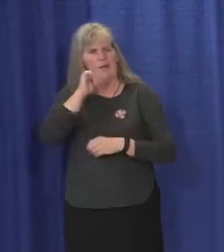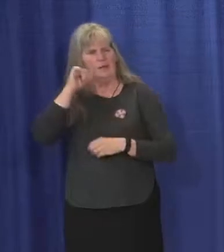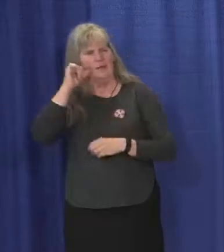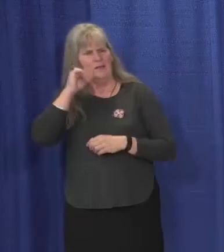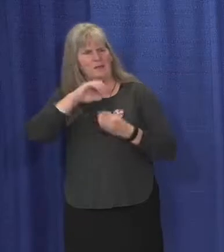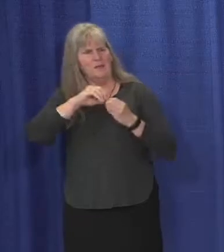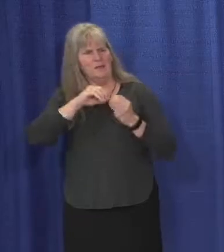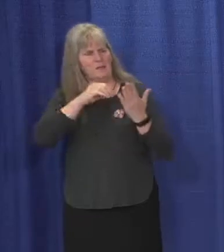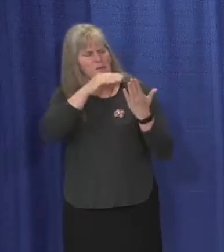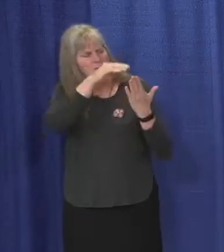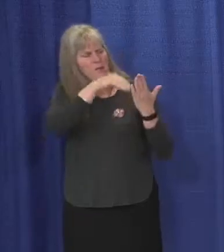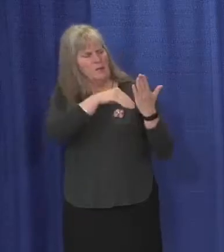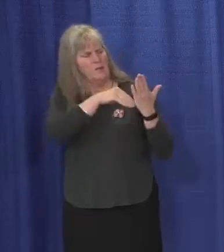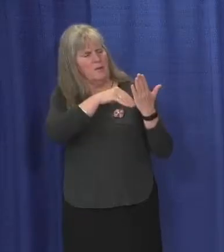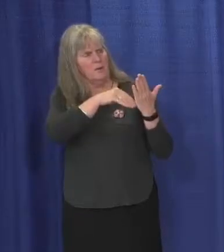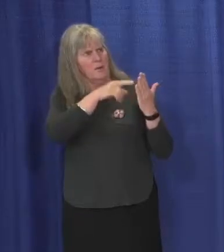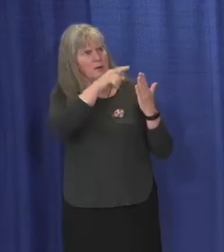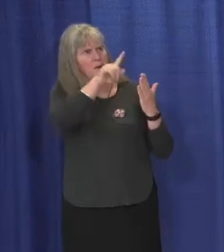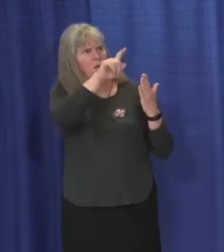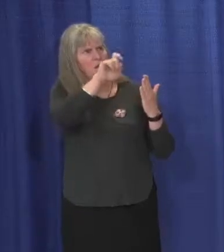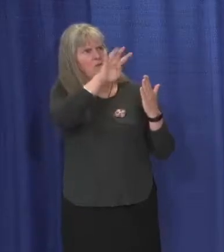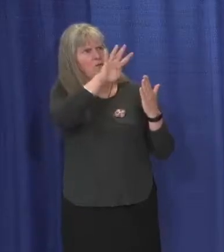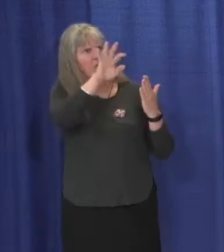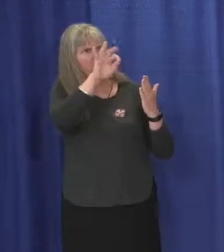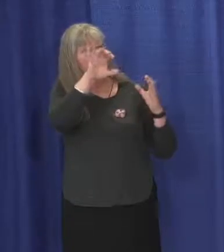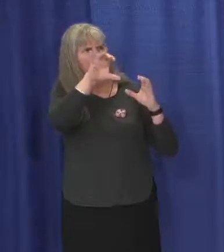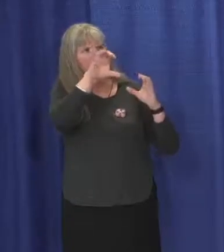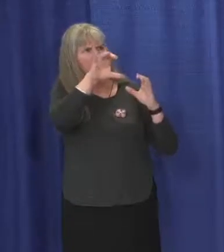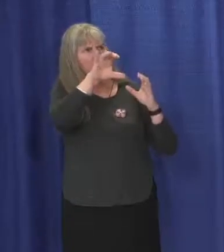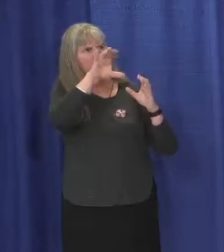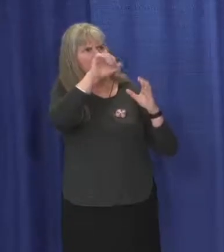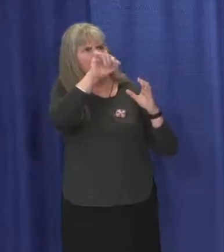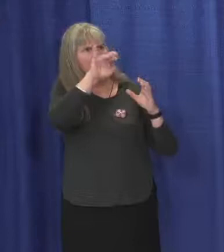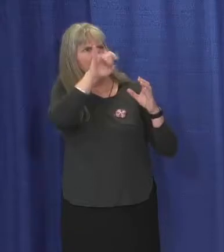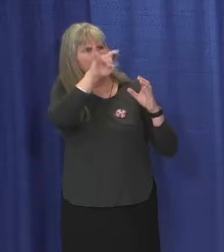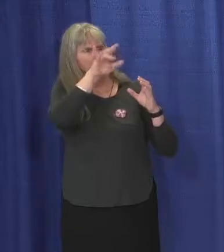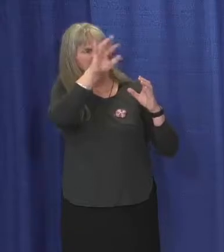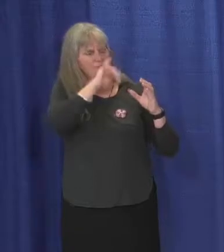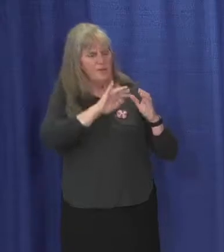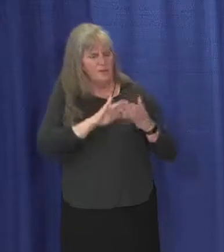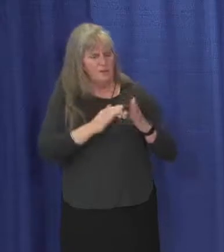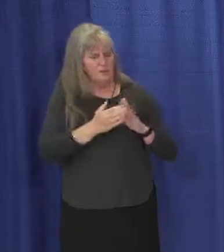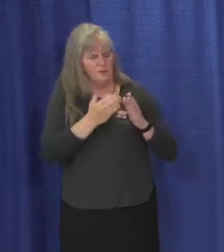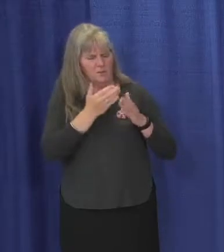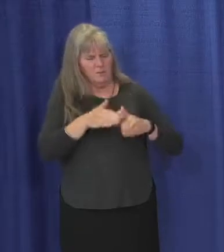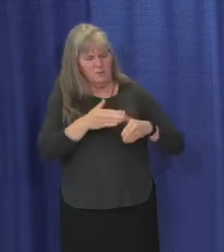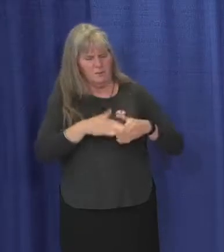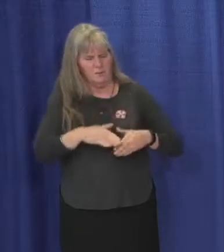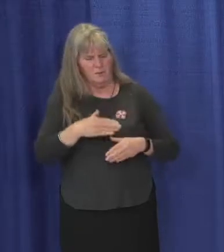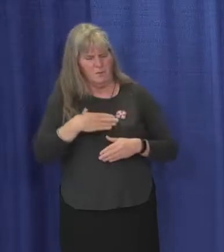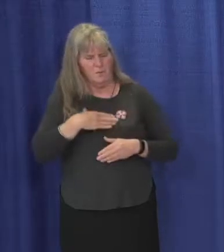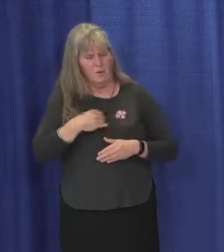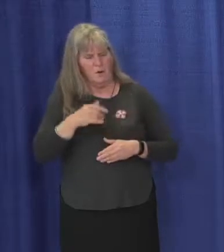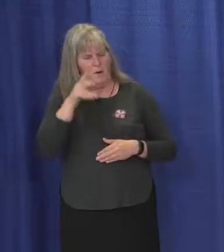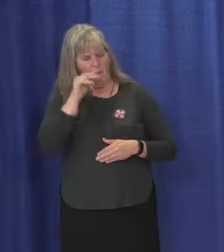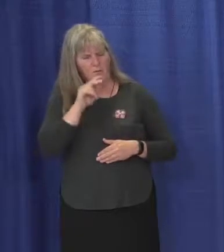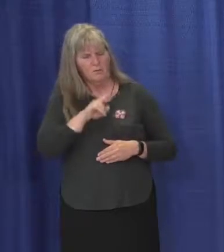least as of yesterday at the top of the webpage it said there was 149 active cases.